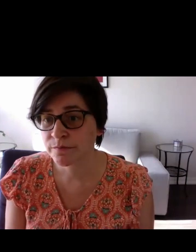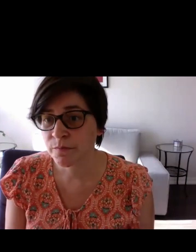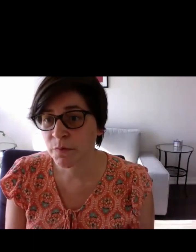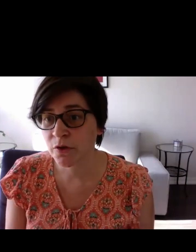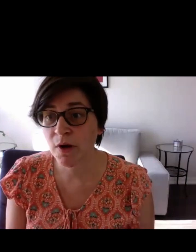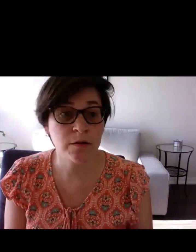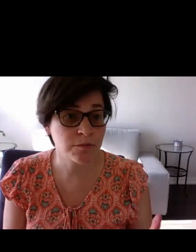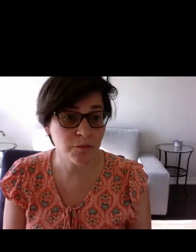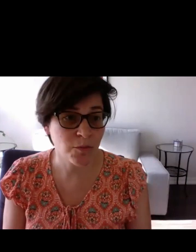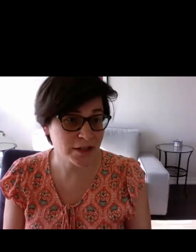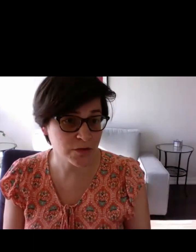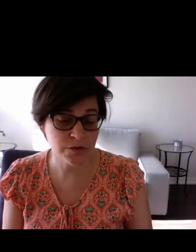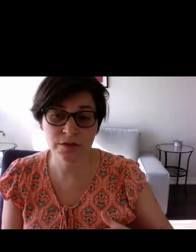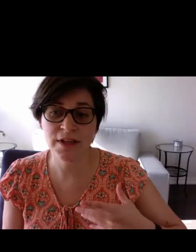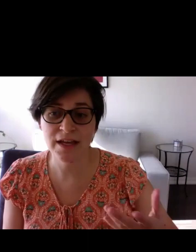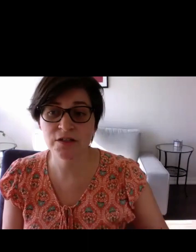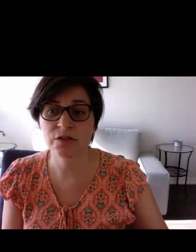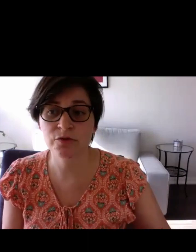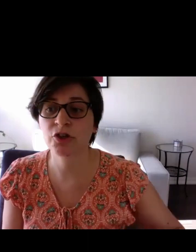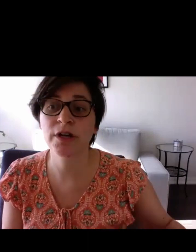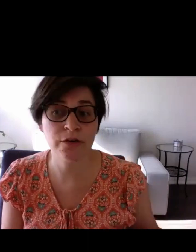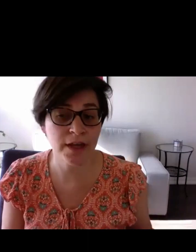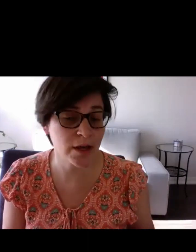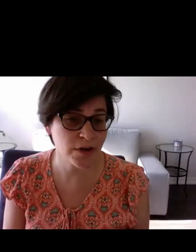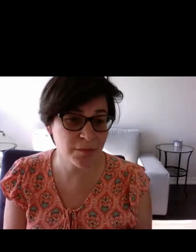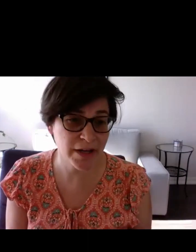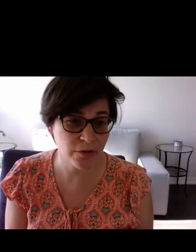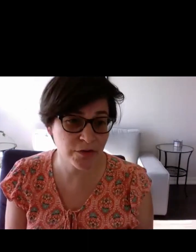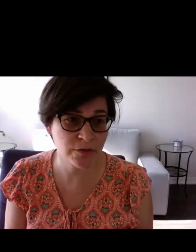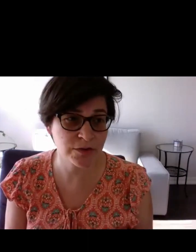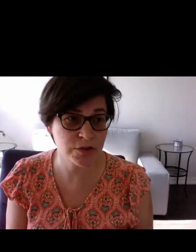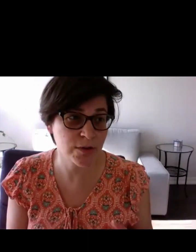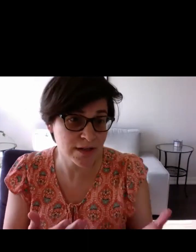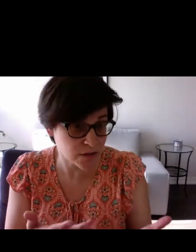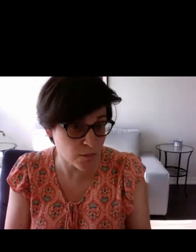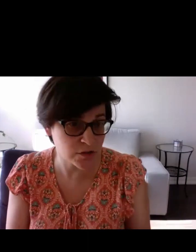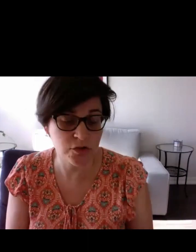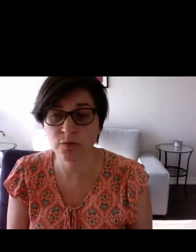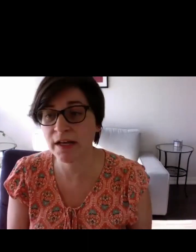You are welcome when you do that to turn on your camera and microphone to ask a question